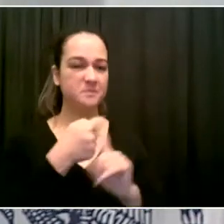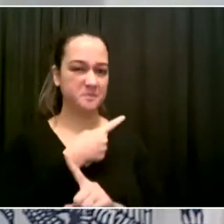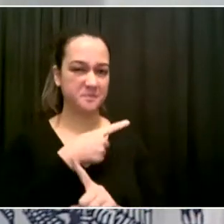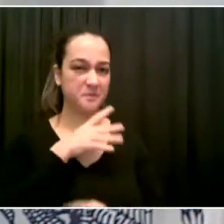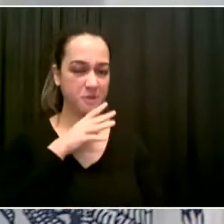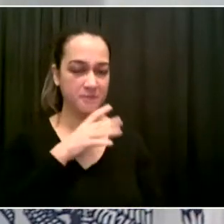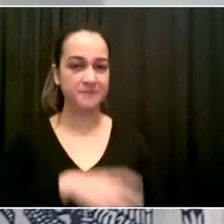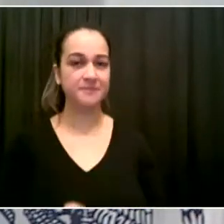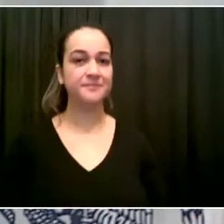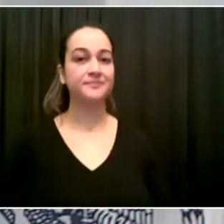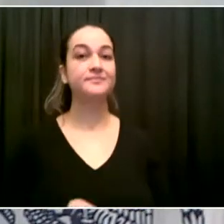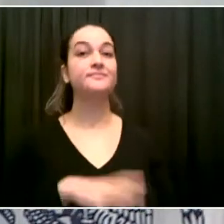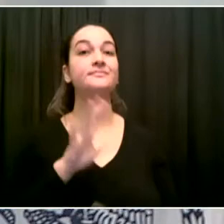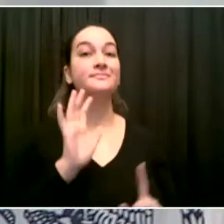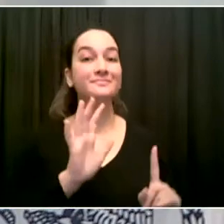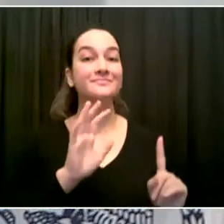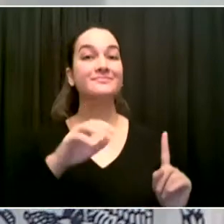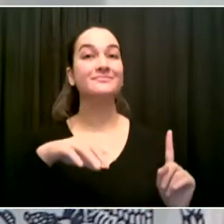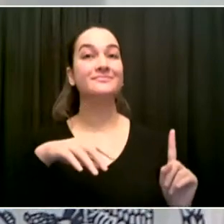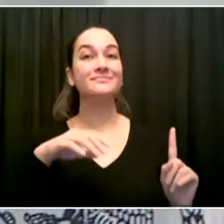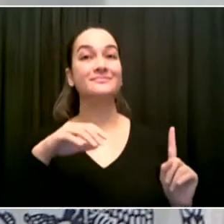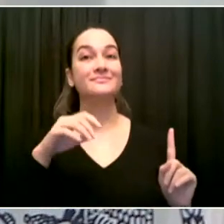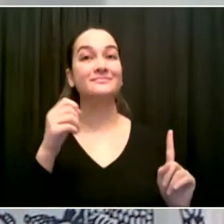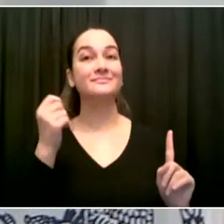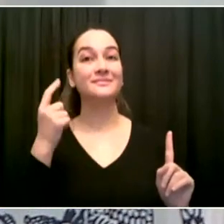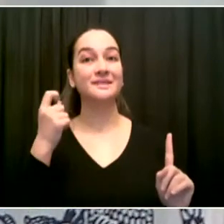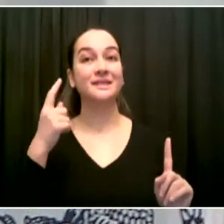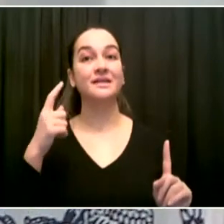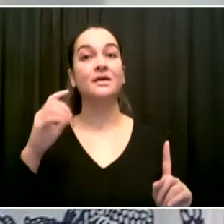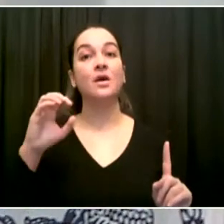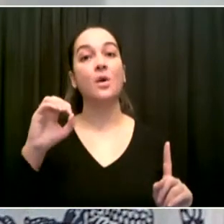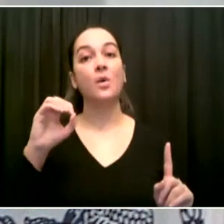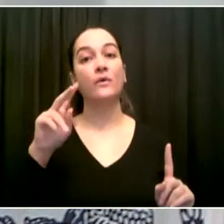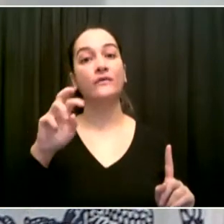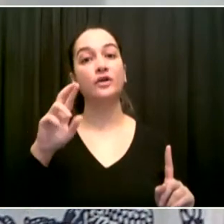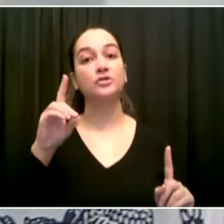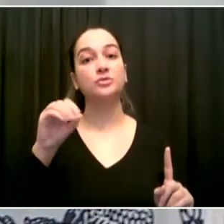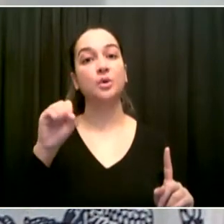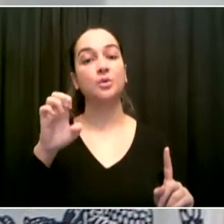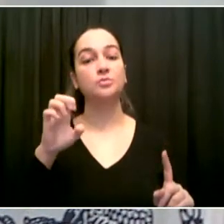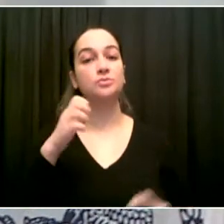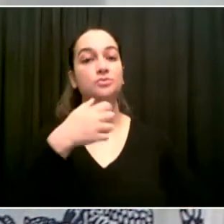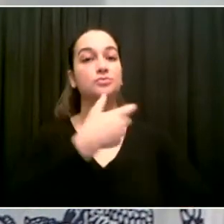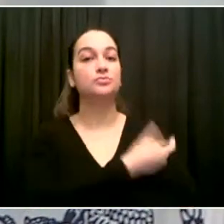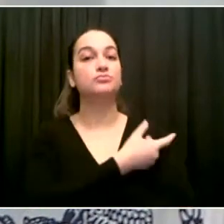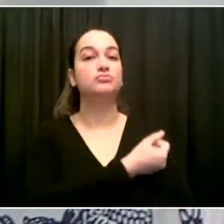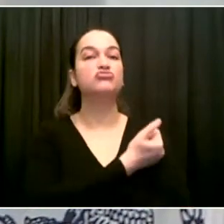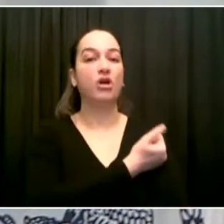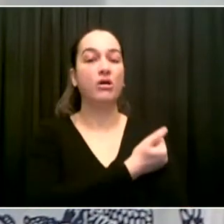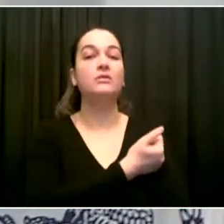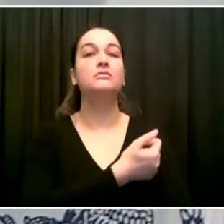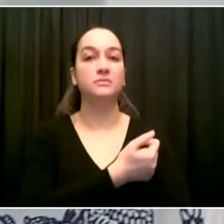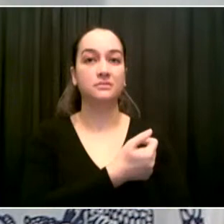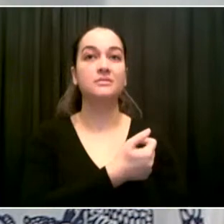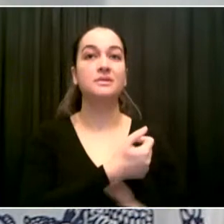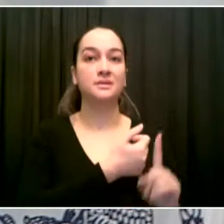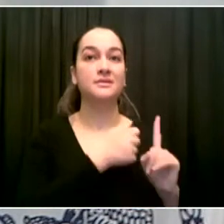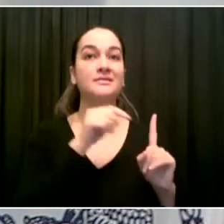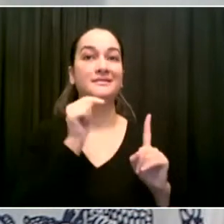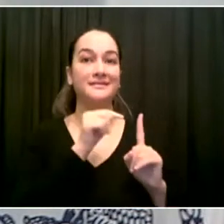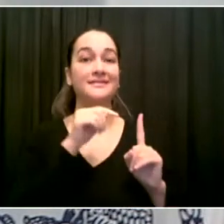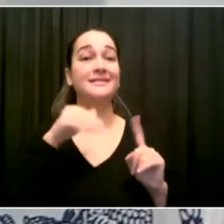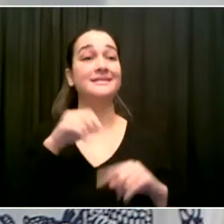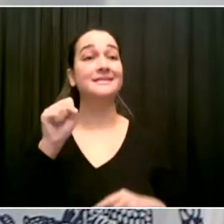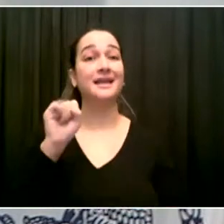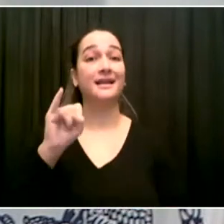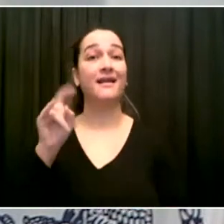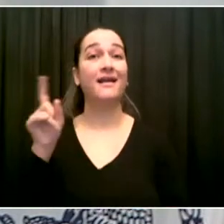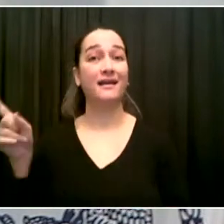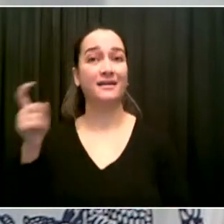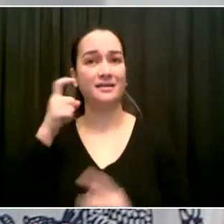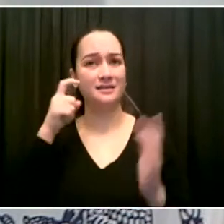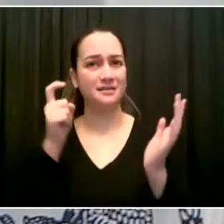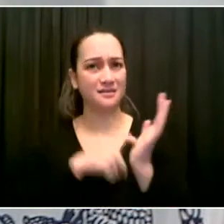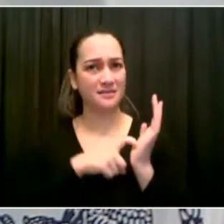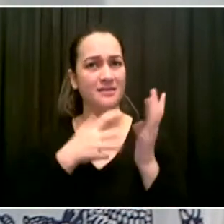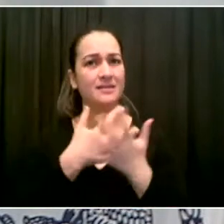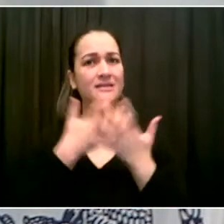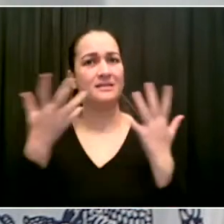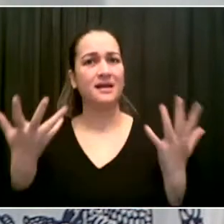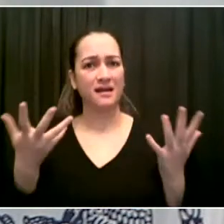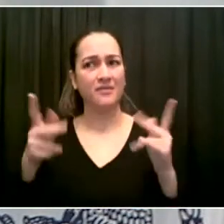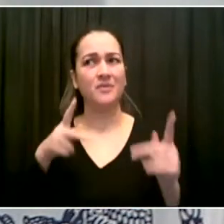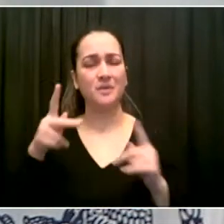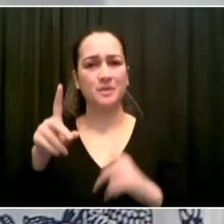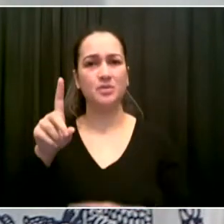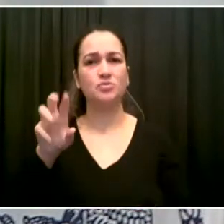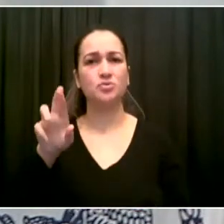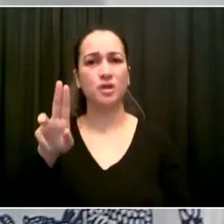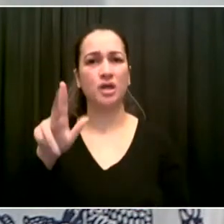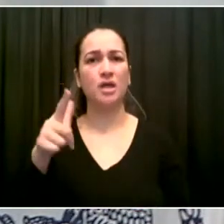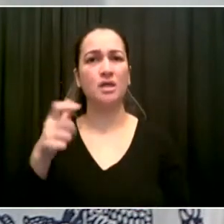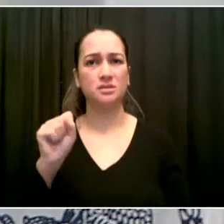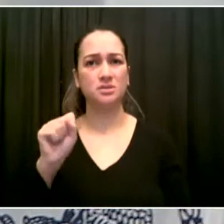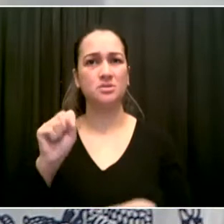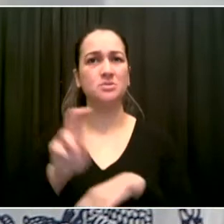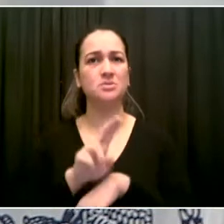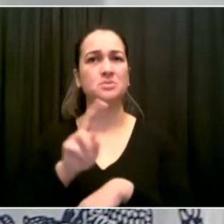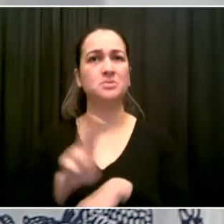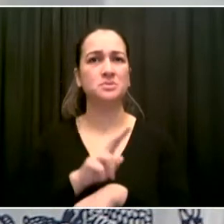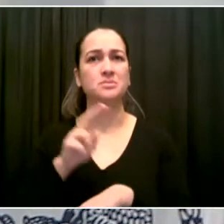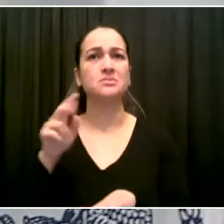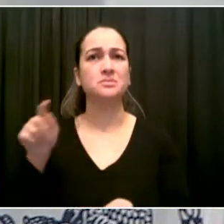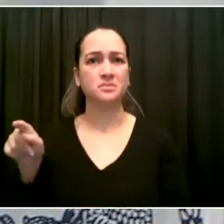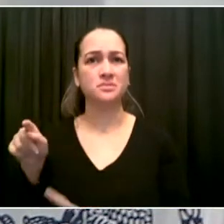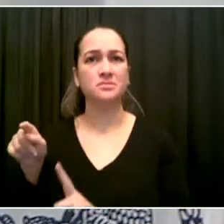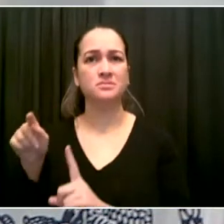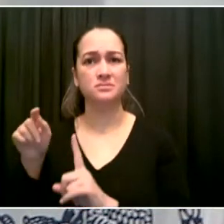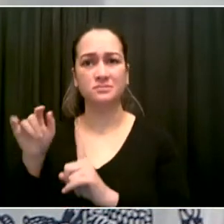A DIFFERENT OPTIC